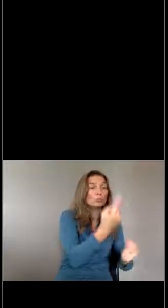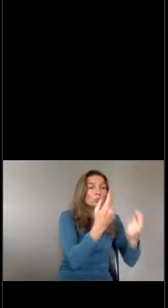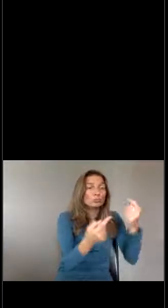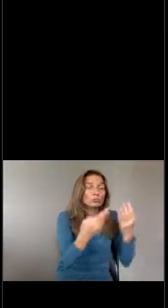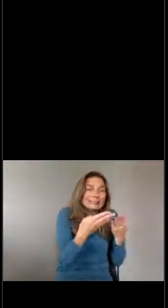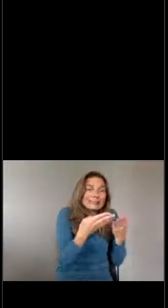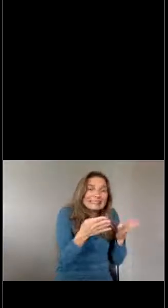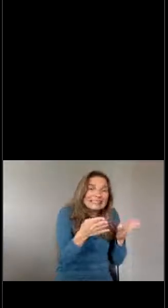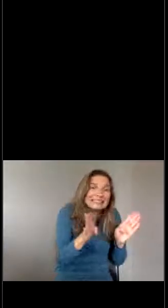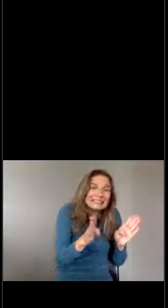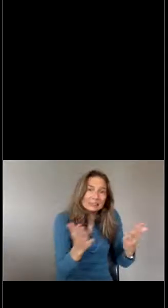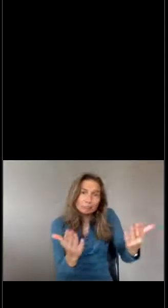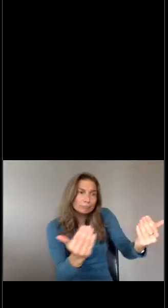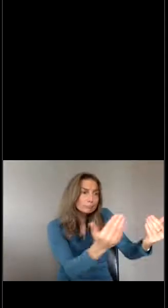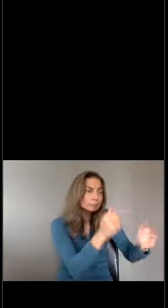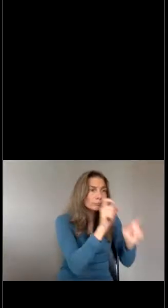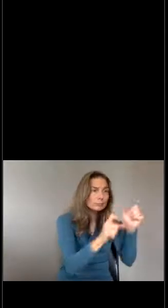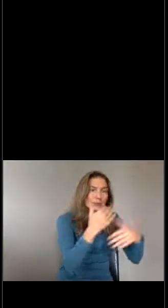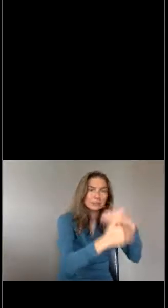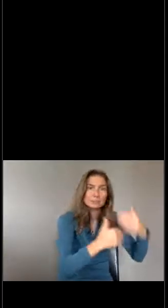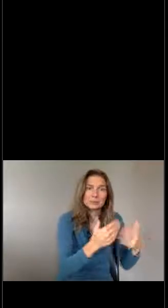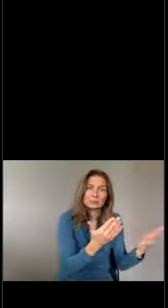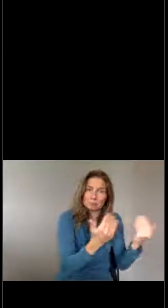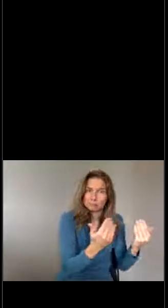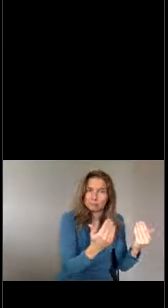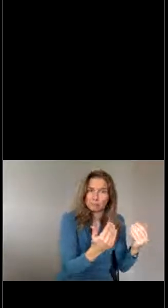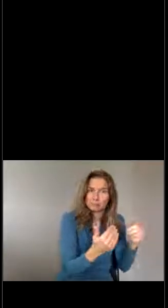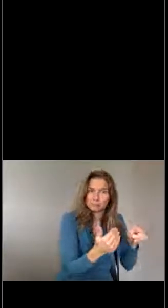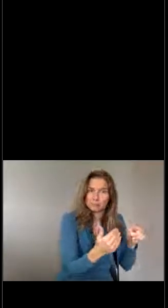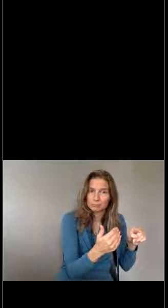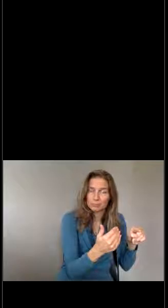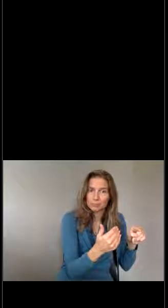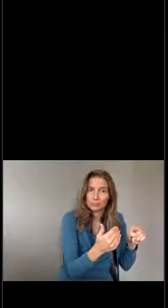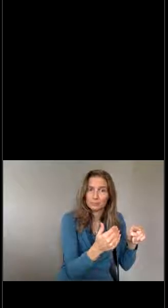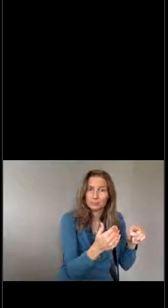So these in turn, they could impact the indirect costs.